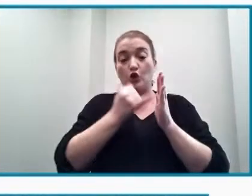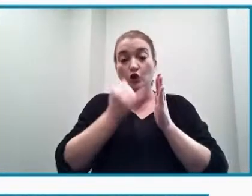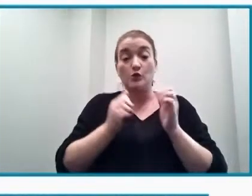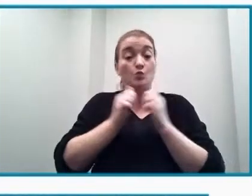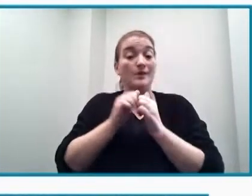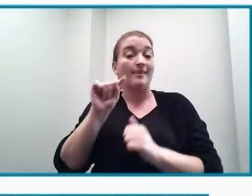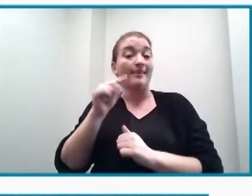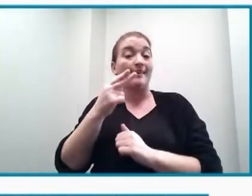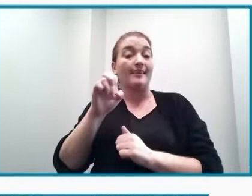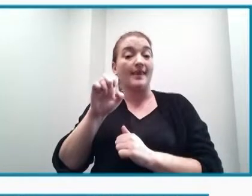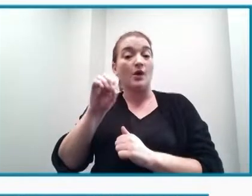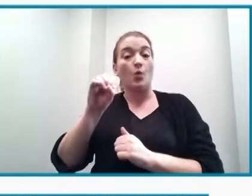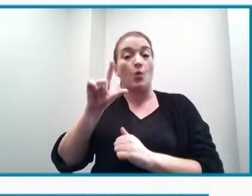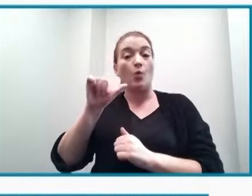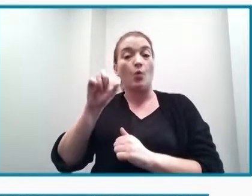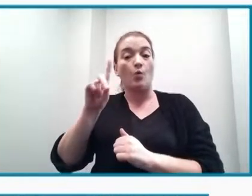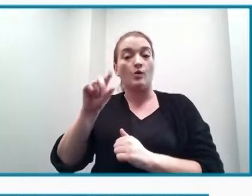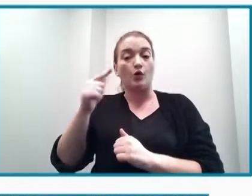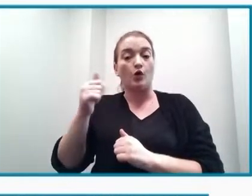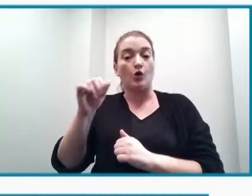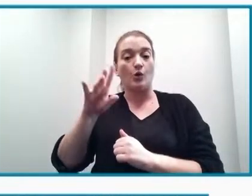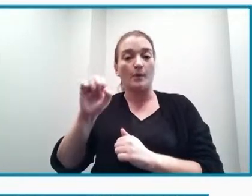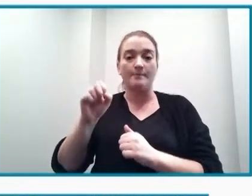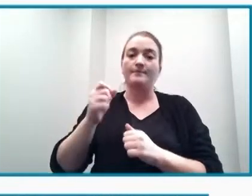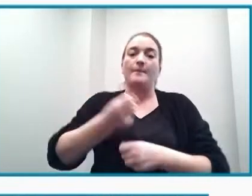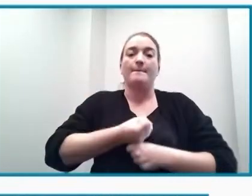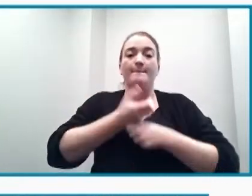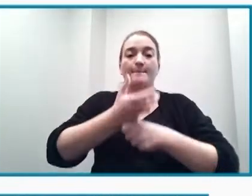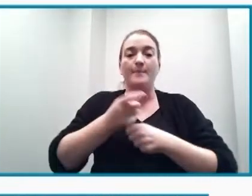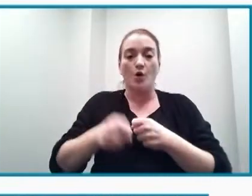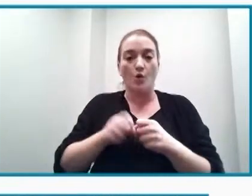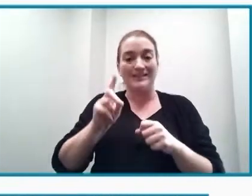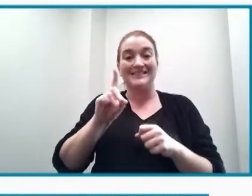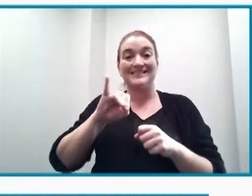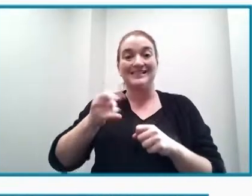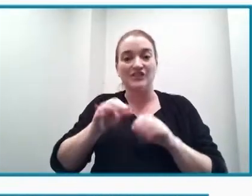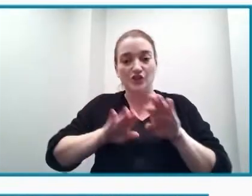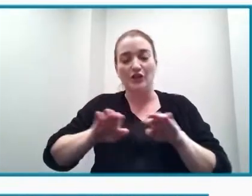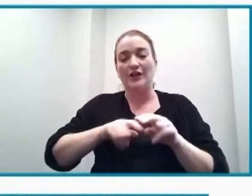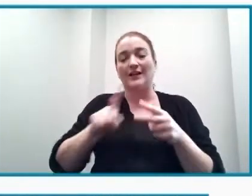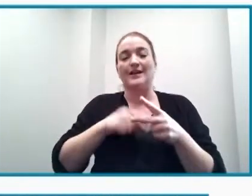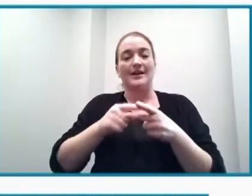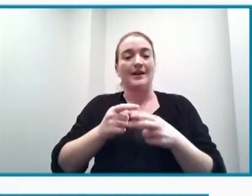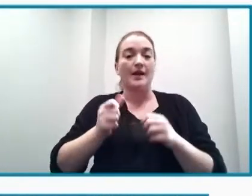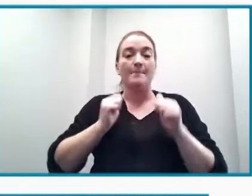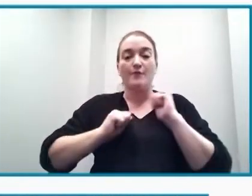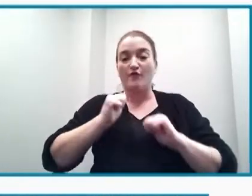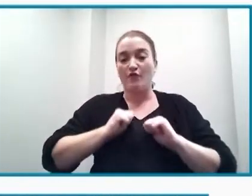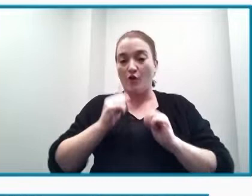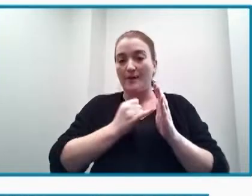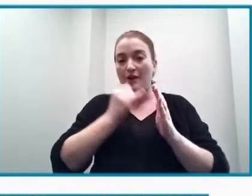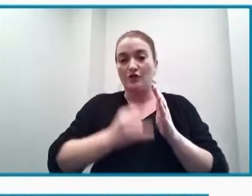poet, playwright, DJ, and performing artist. He's a two-time grand slam poetry champion,